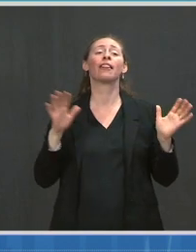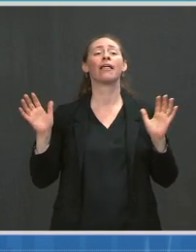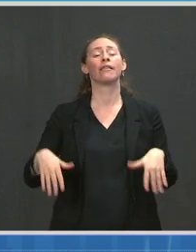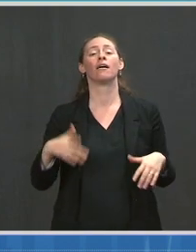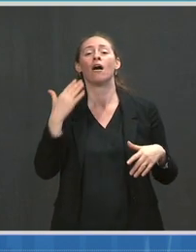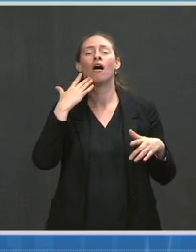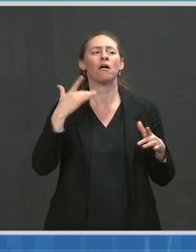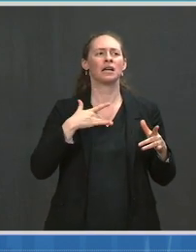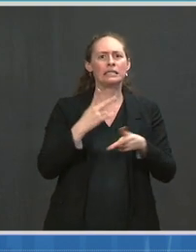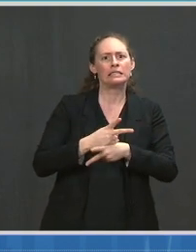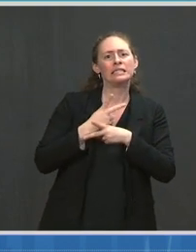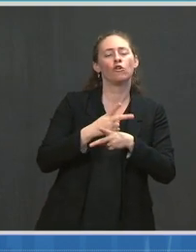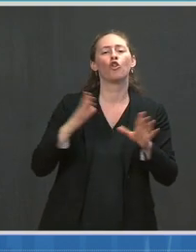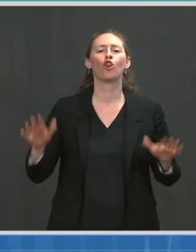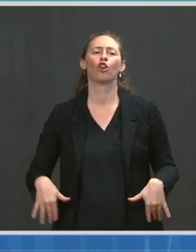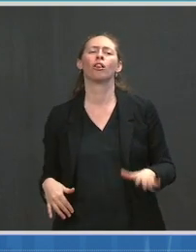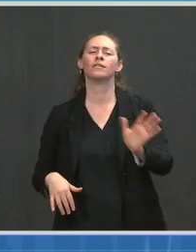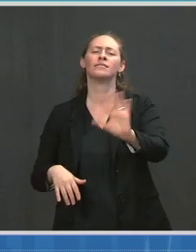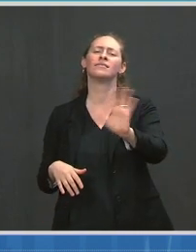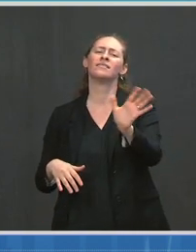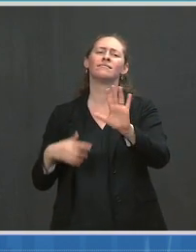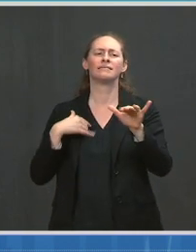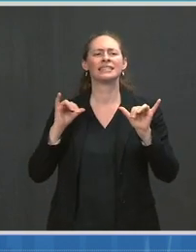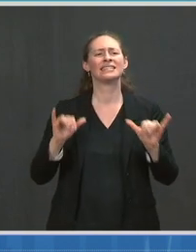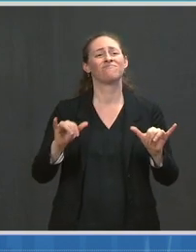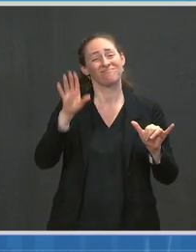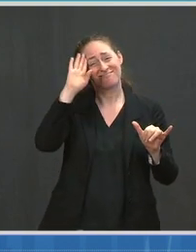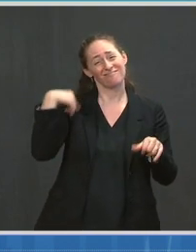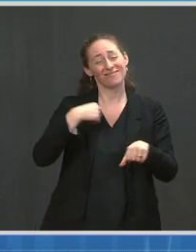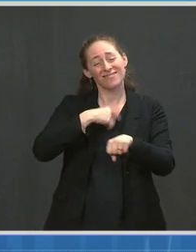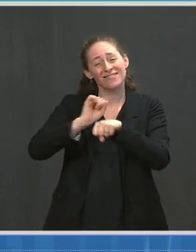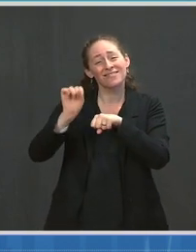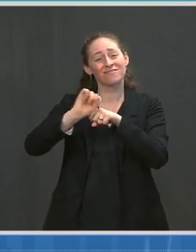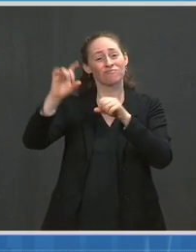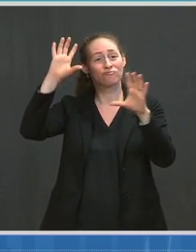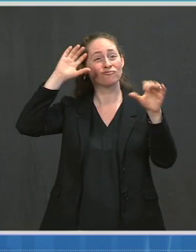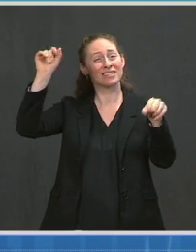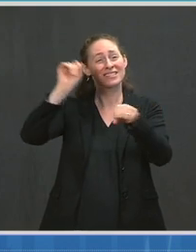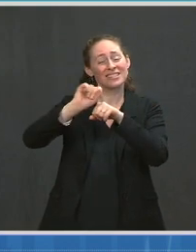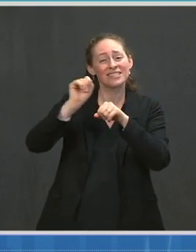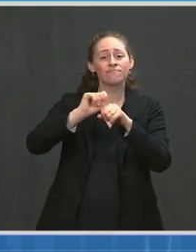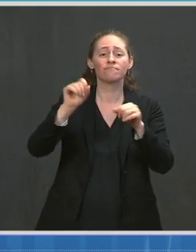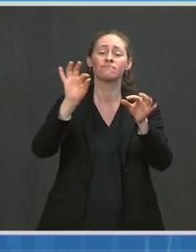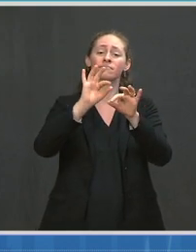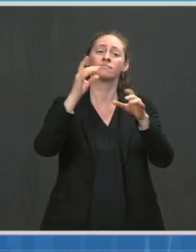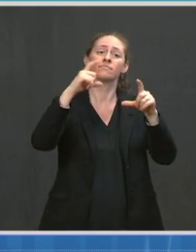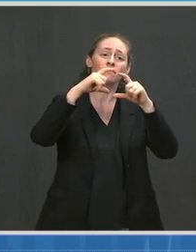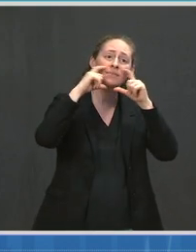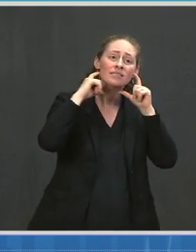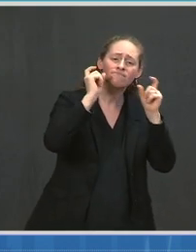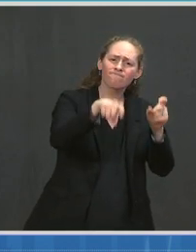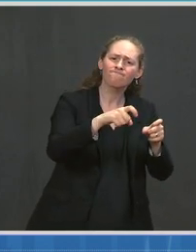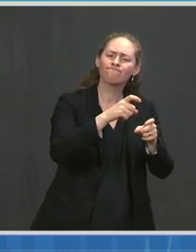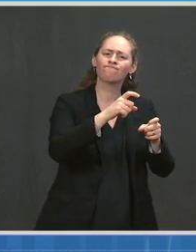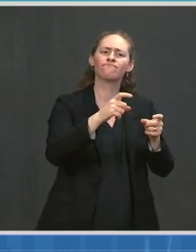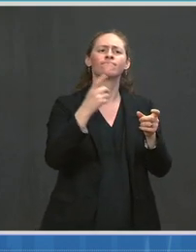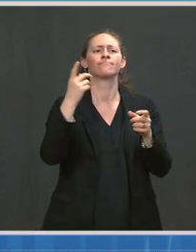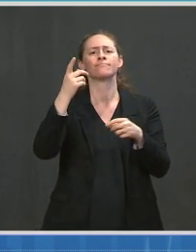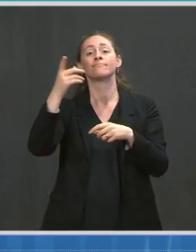on federal land and buildings, the mask mandate on interstate travel. Each time the president speaks about the virus,